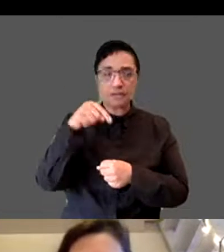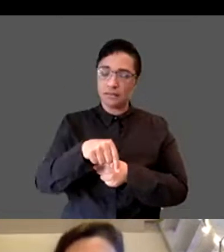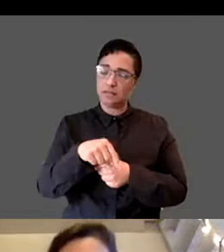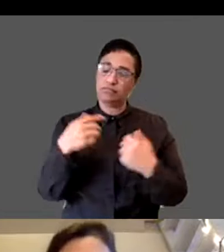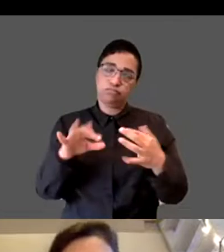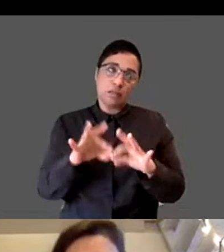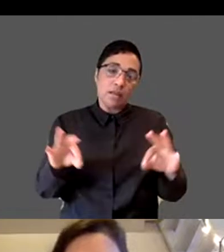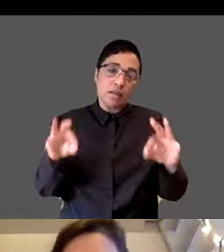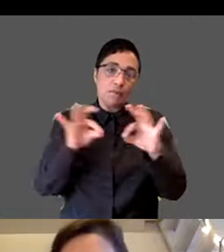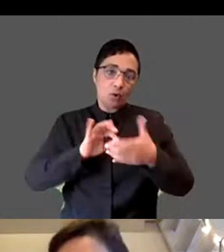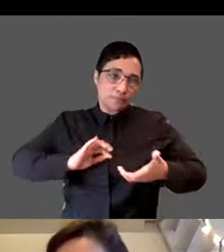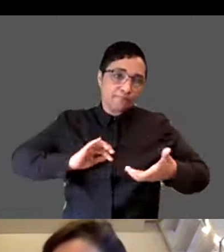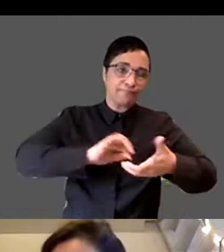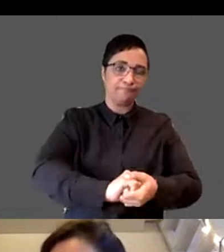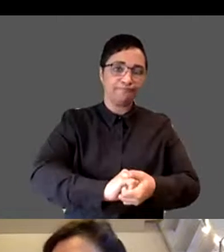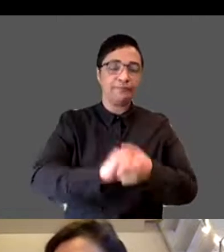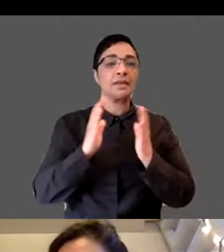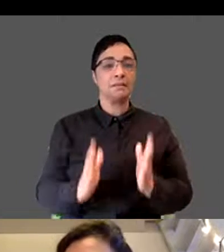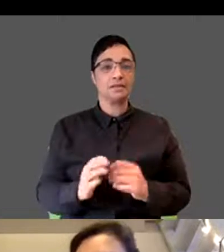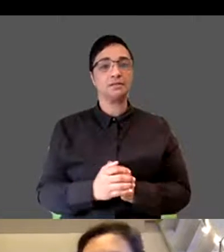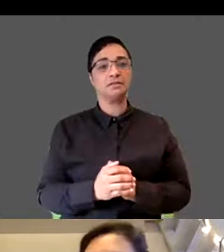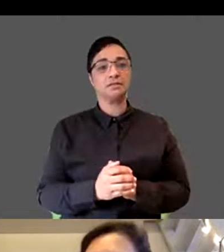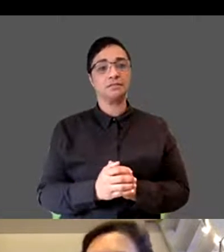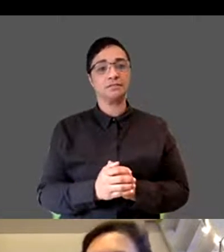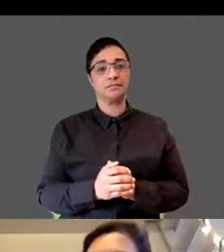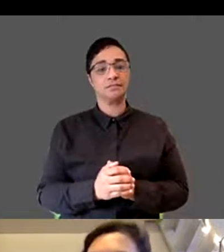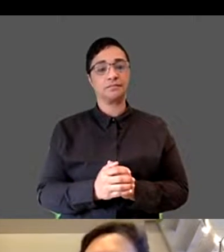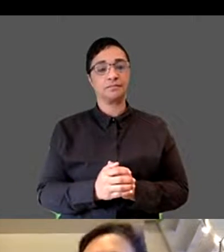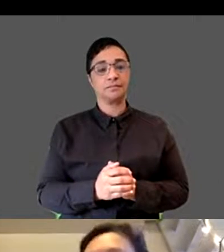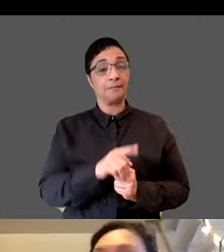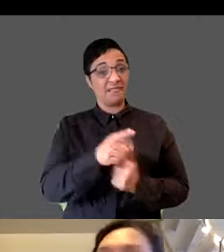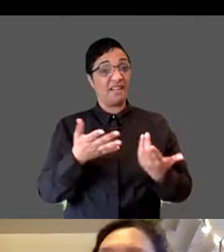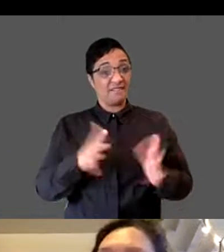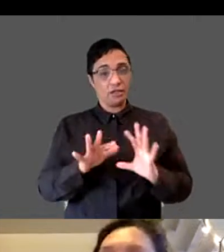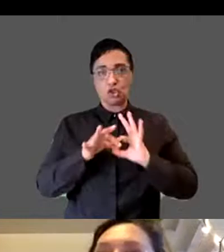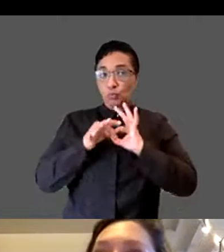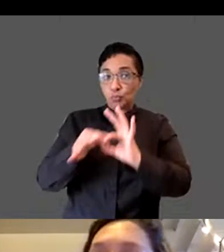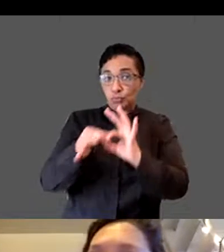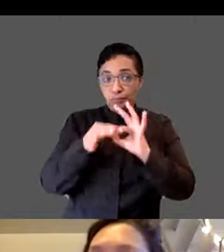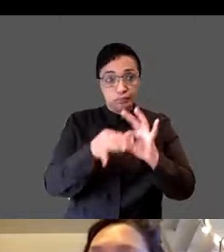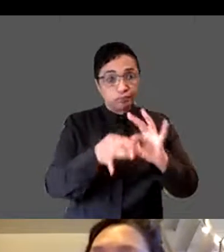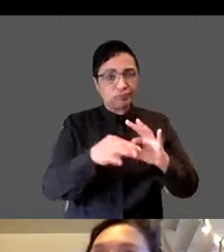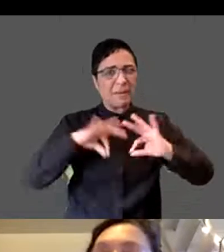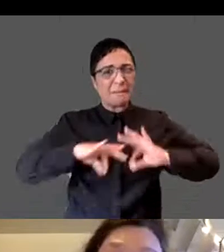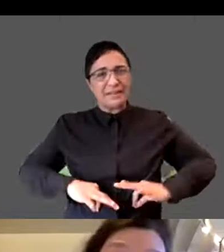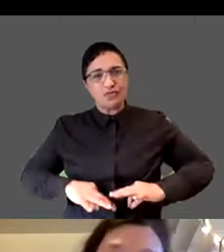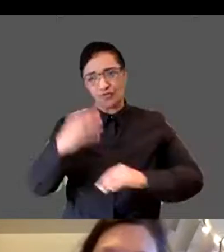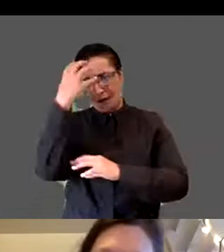So, if you have relationships and you are providing critical data to fill gaps, that